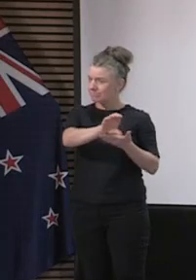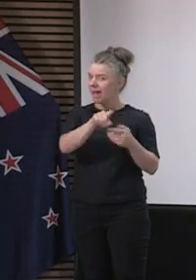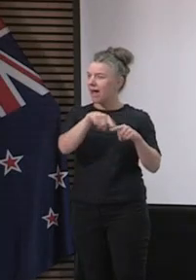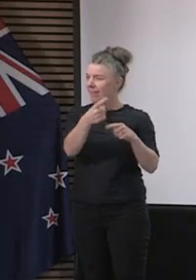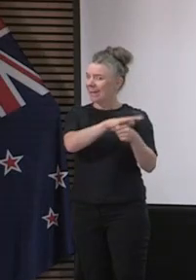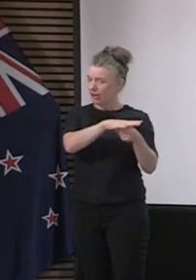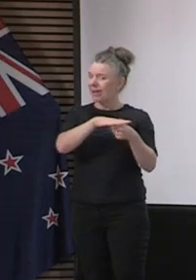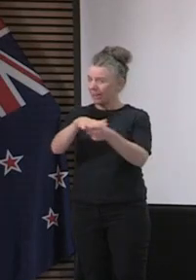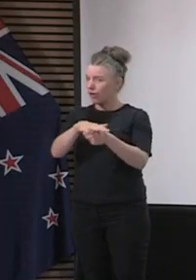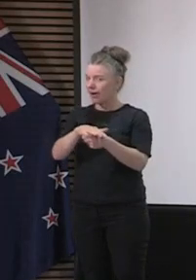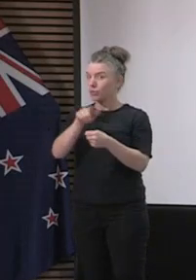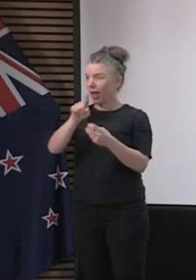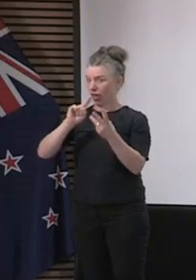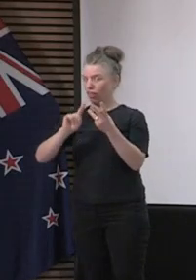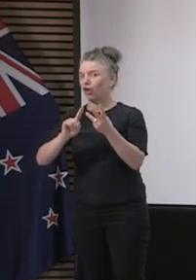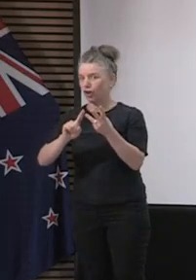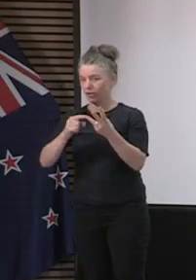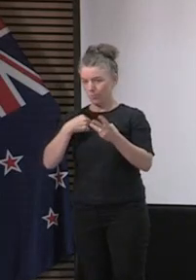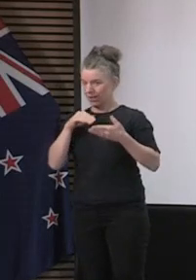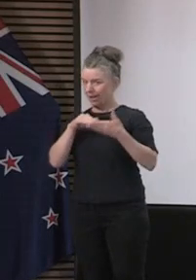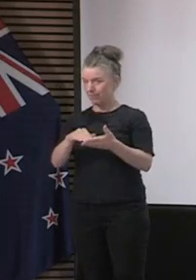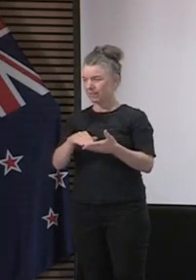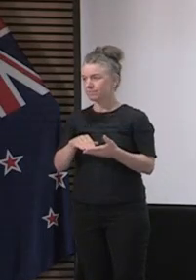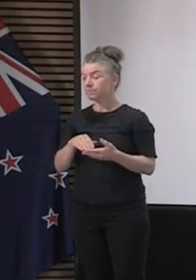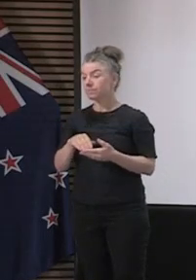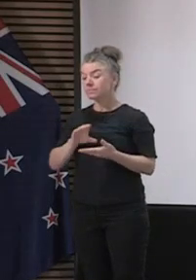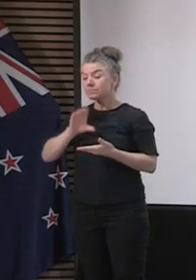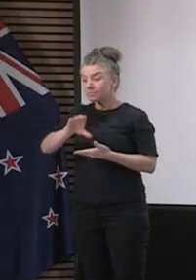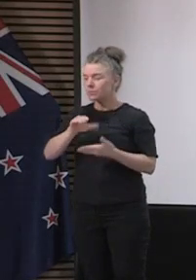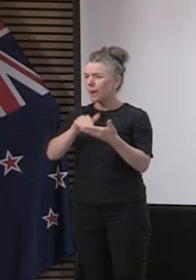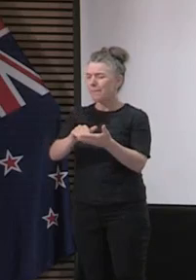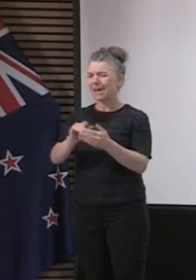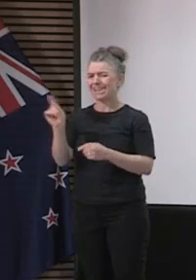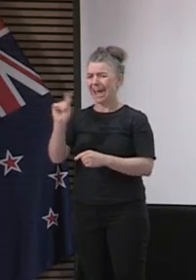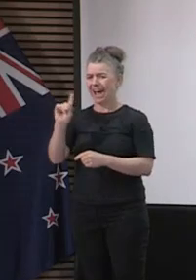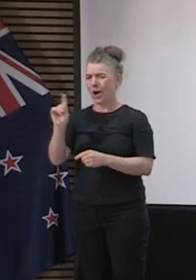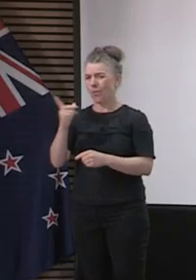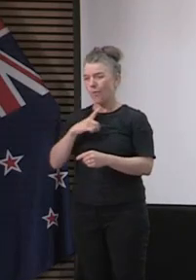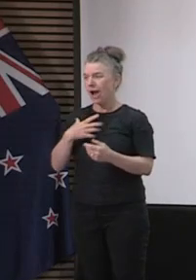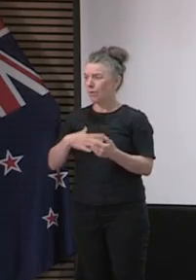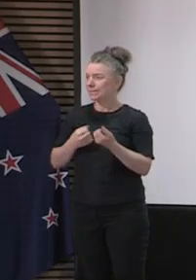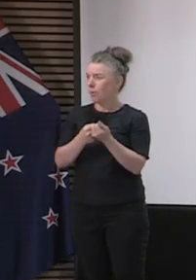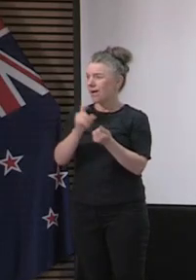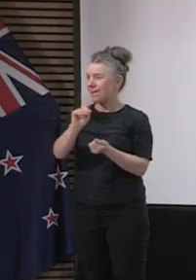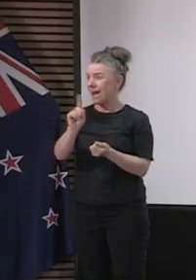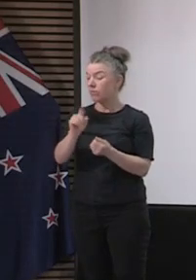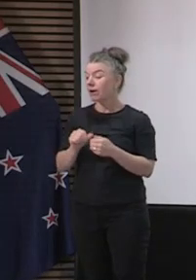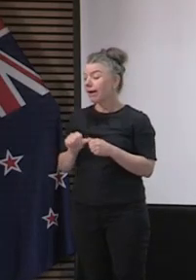really to experience direct investment through COVID-19, this is very much focused on